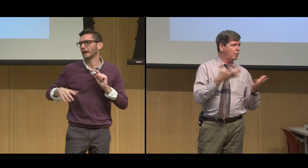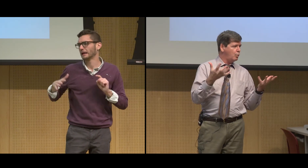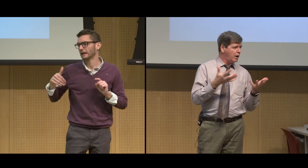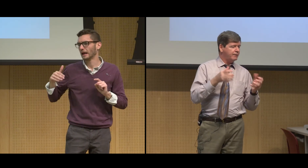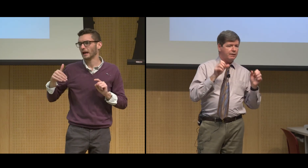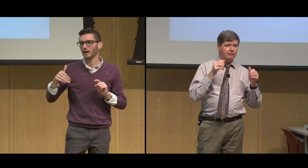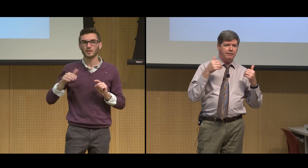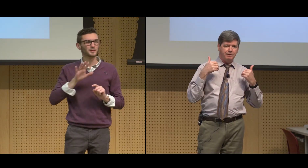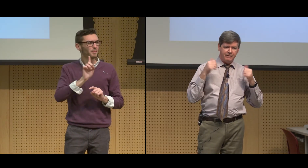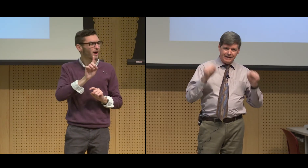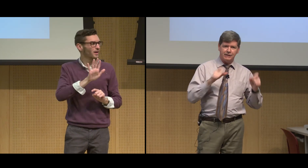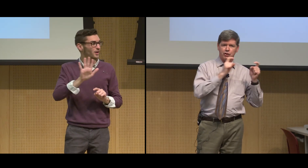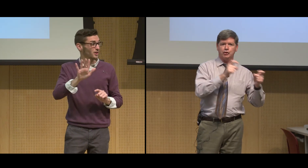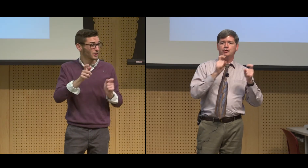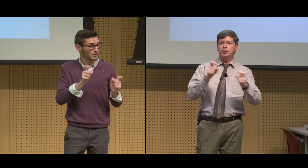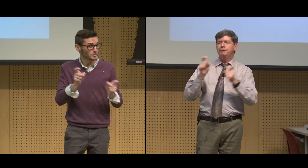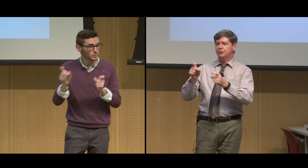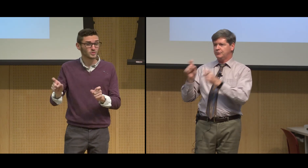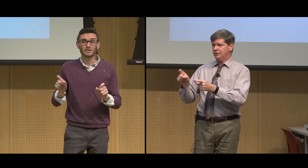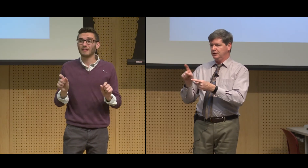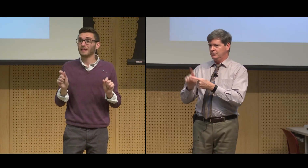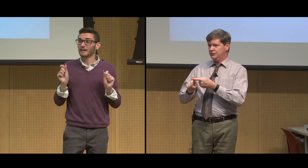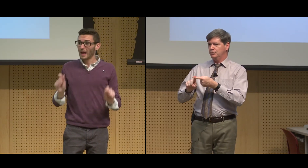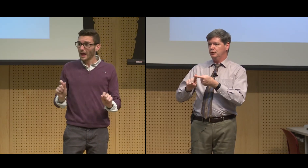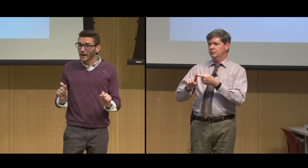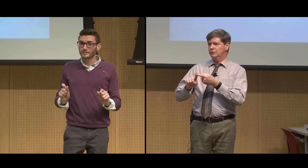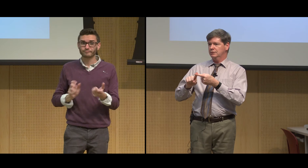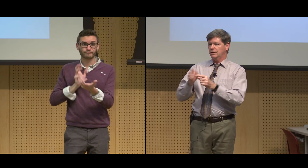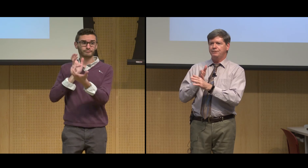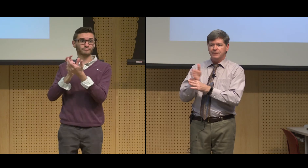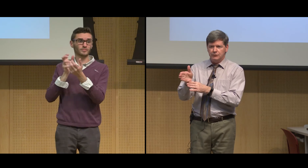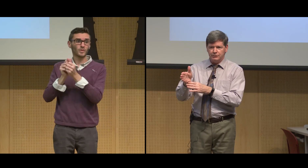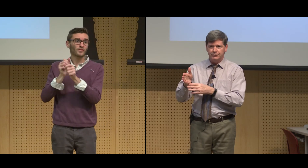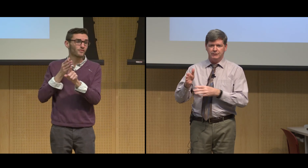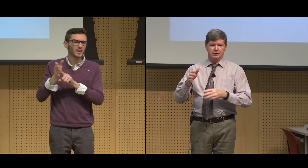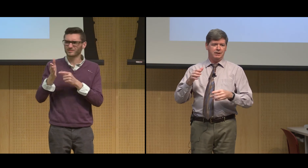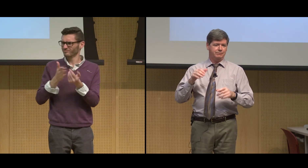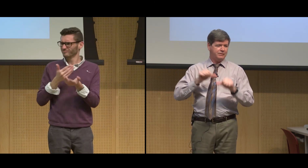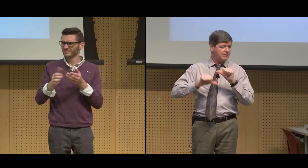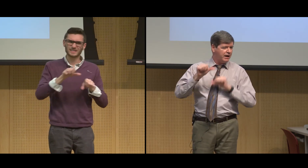about what they can contribute to a field,